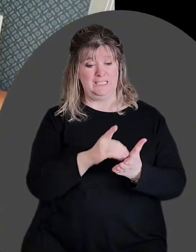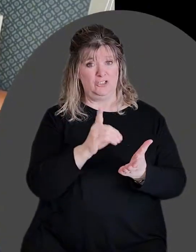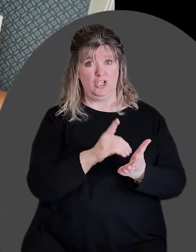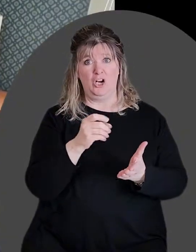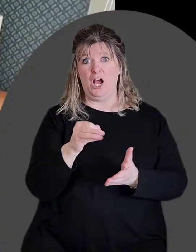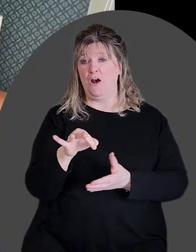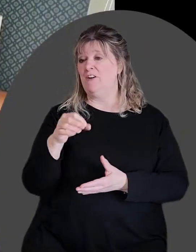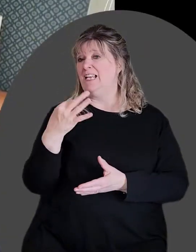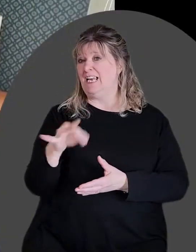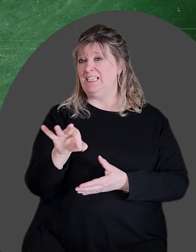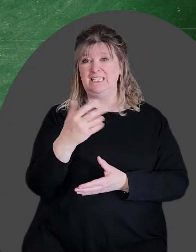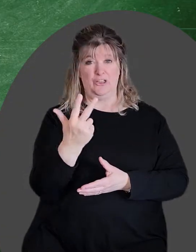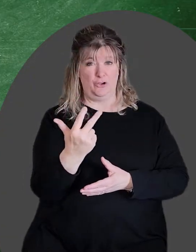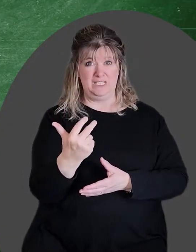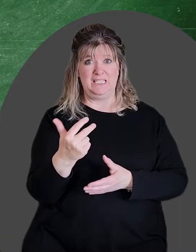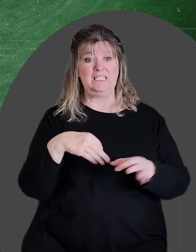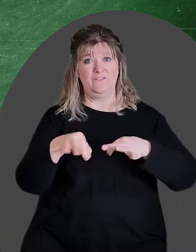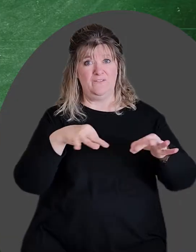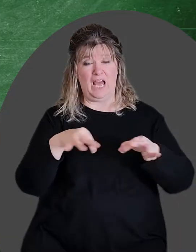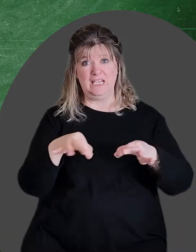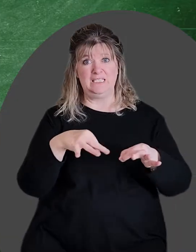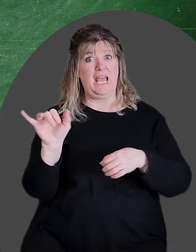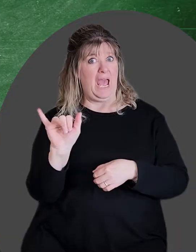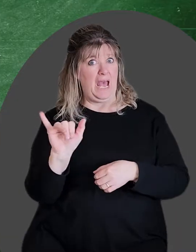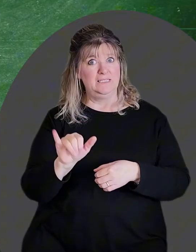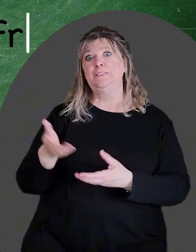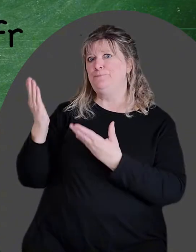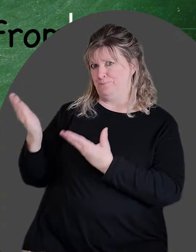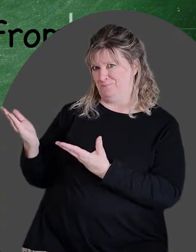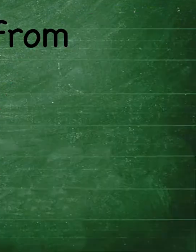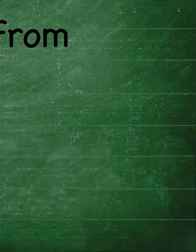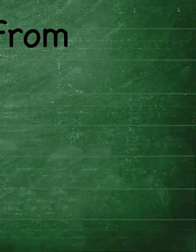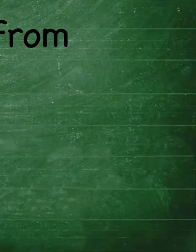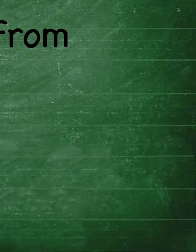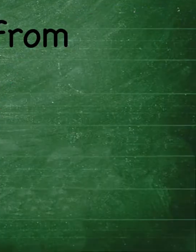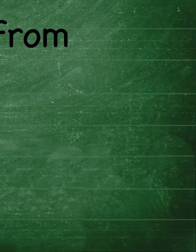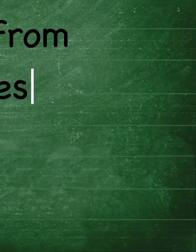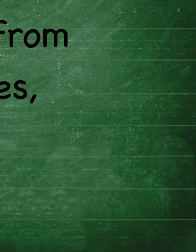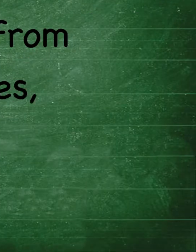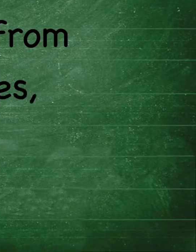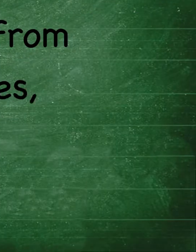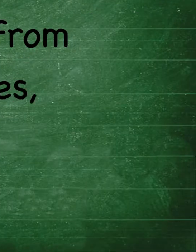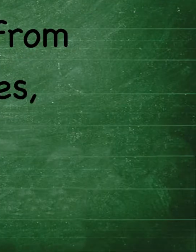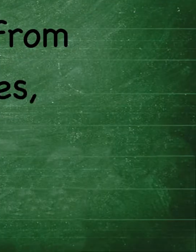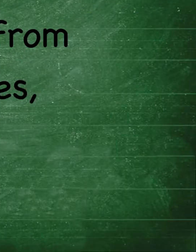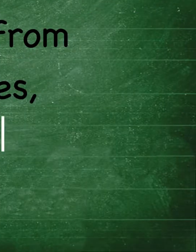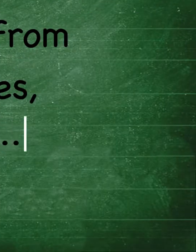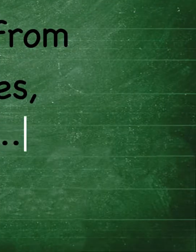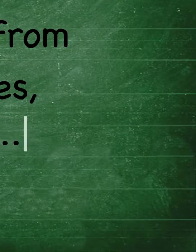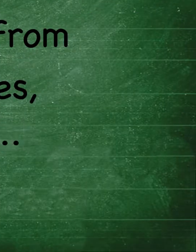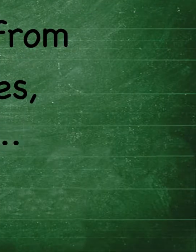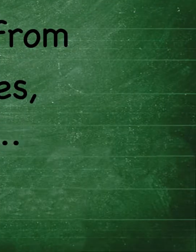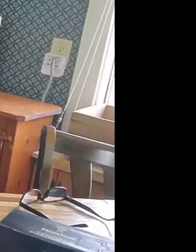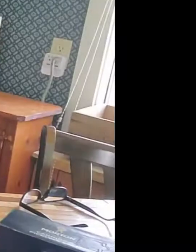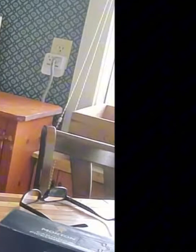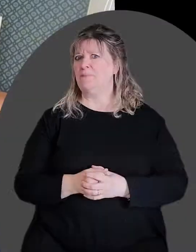defines ketchup as a table sauce made from mushrooms tomatoes walnuts etcetera but today